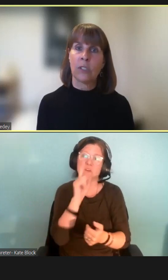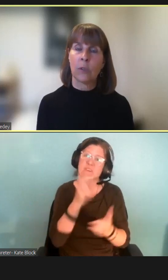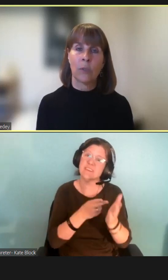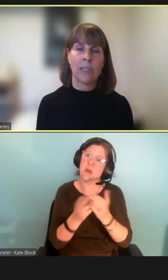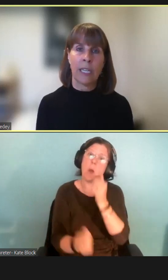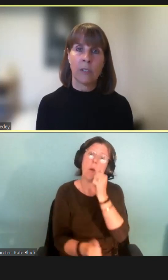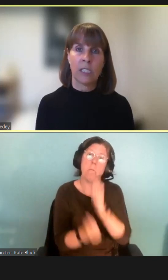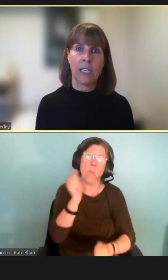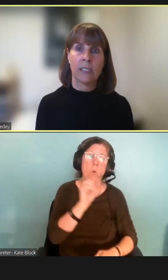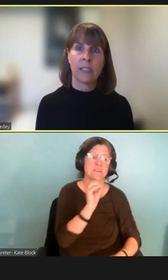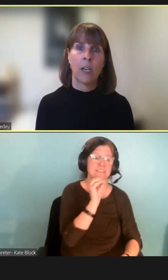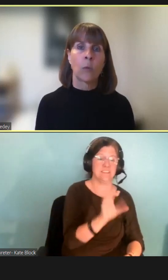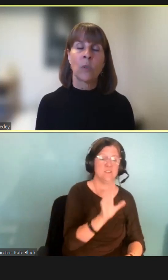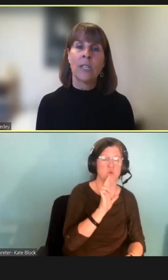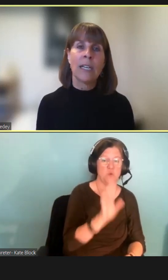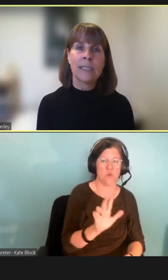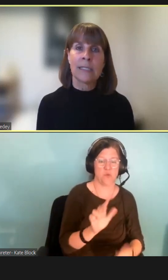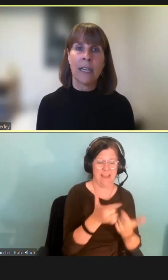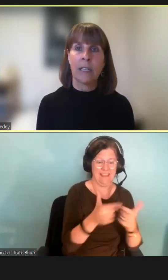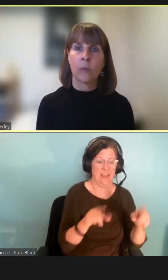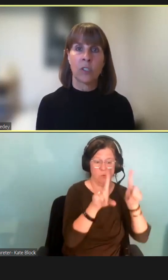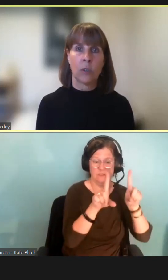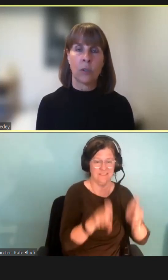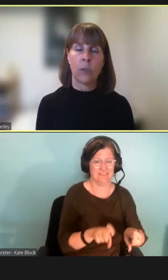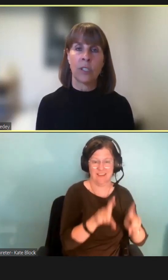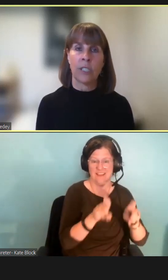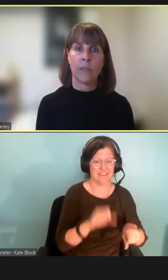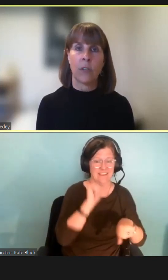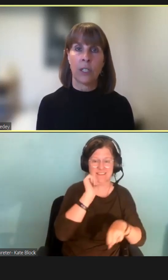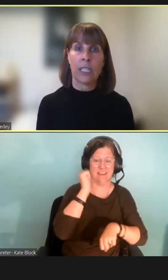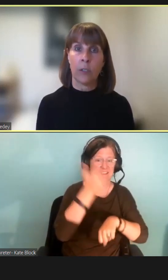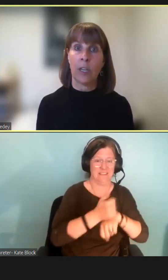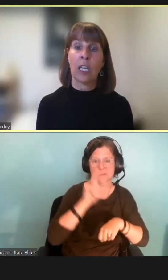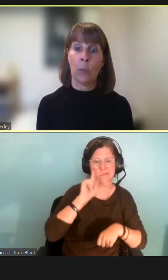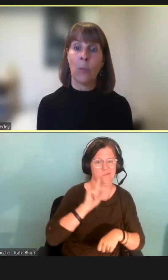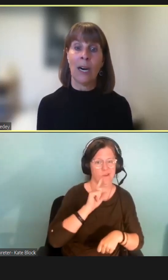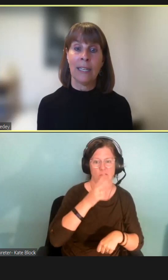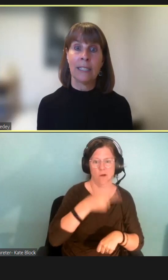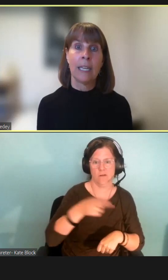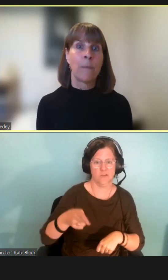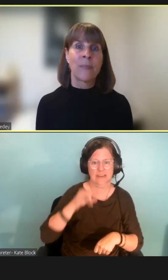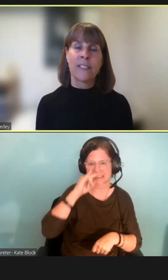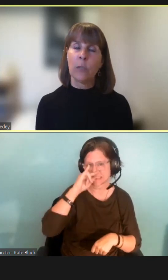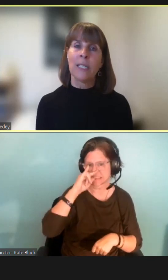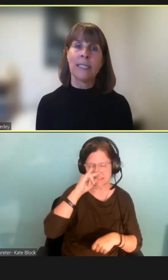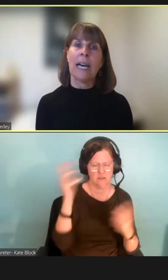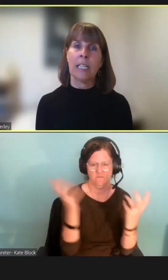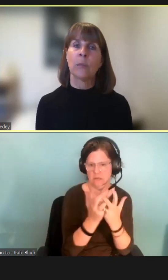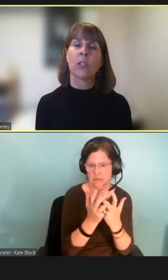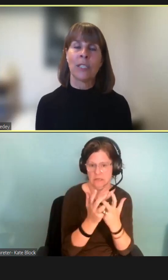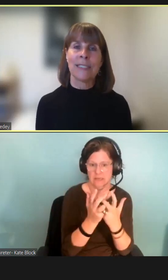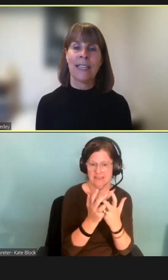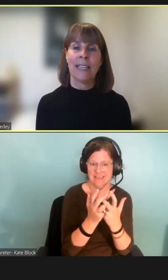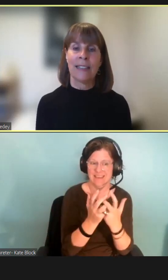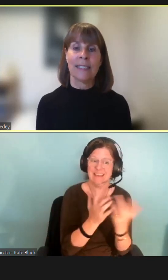three language tests were not designed with children who are deaf for Heart of hearing in mind typically items are going to say things